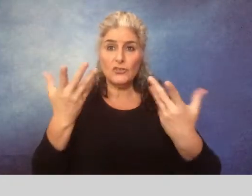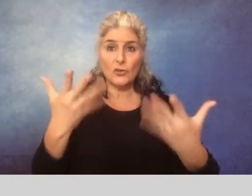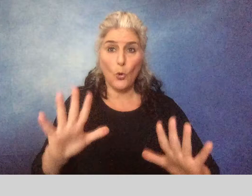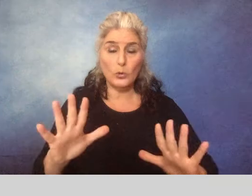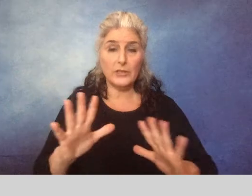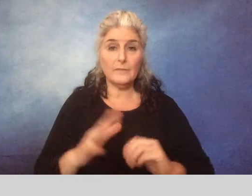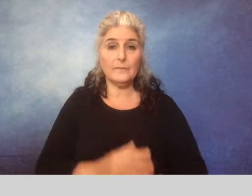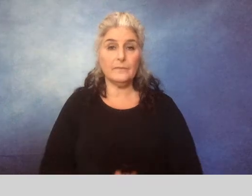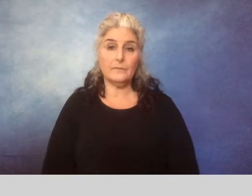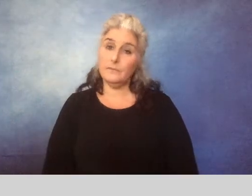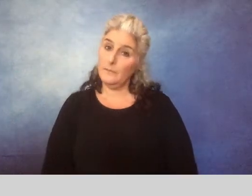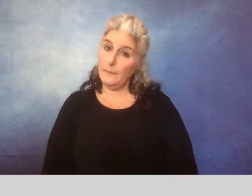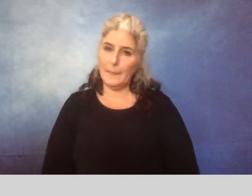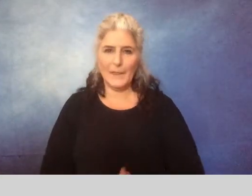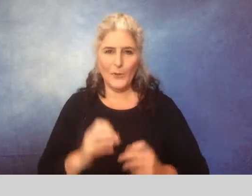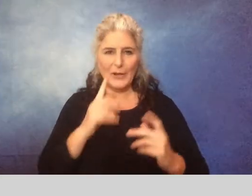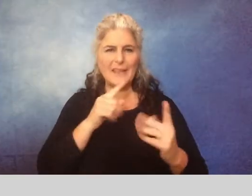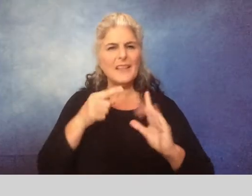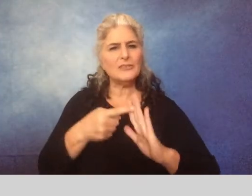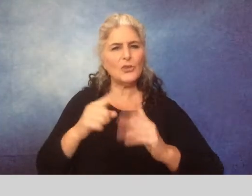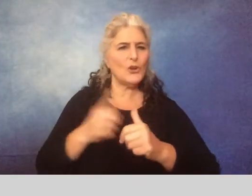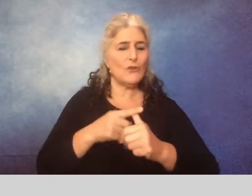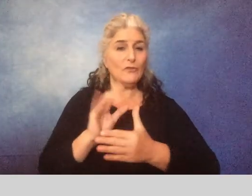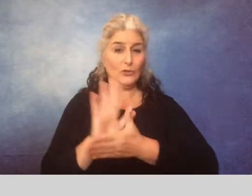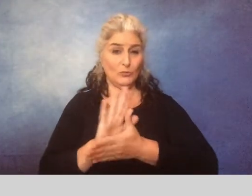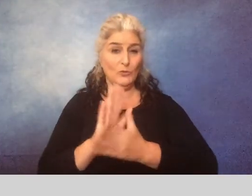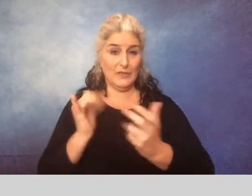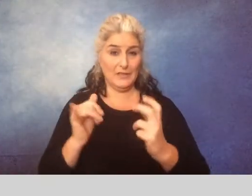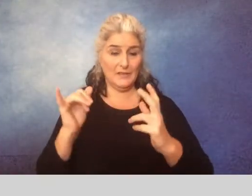And with that said, Let's get to the first clip.